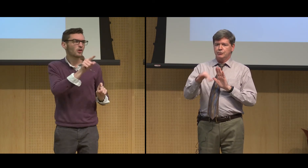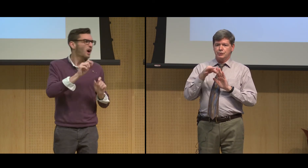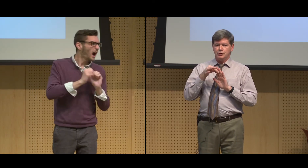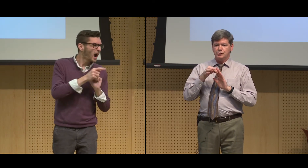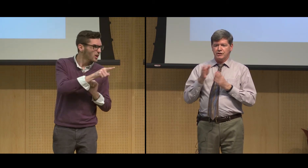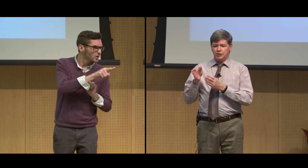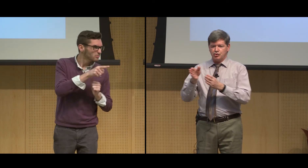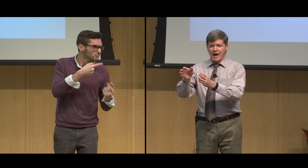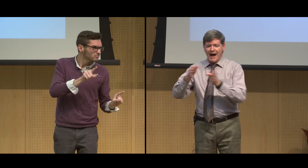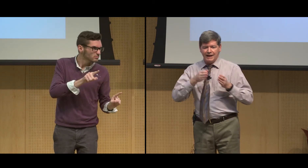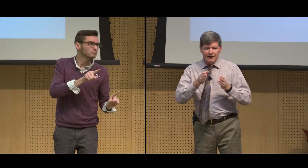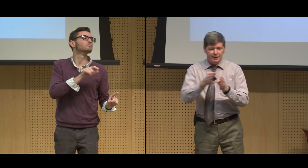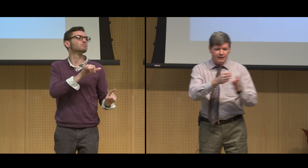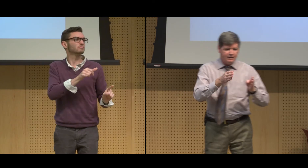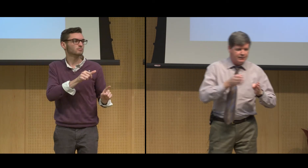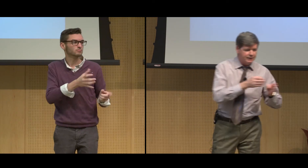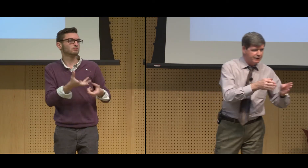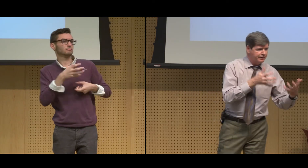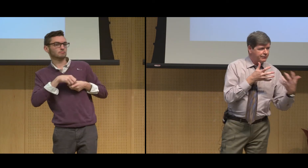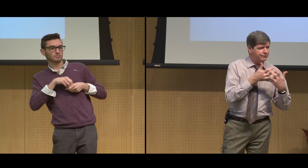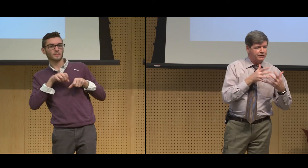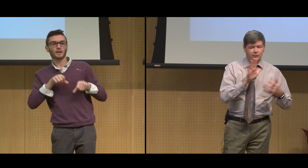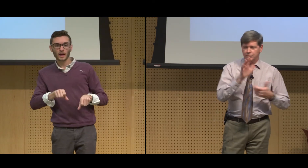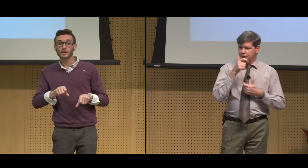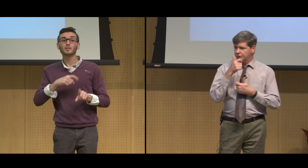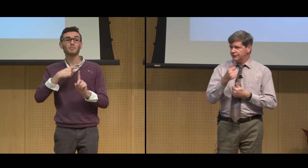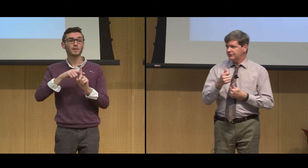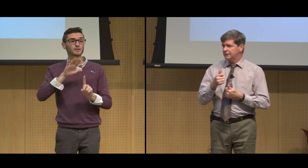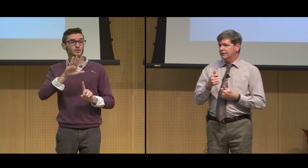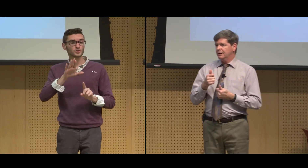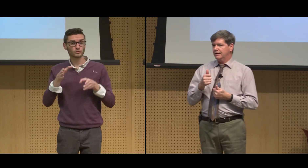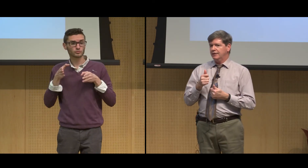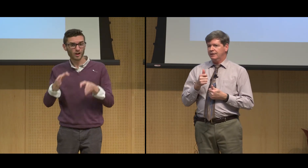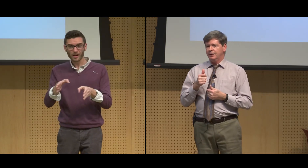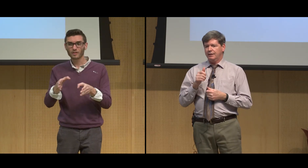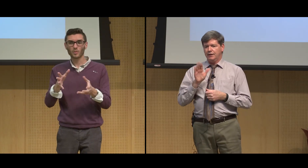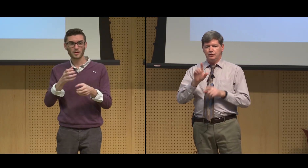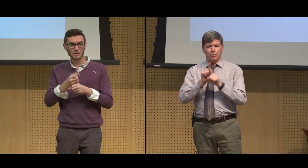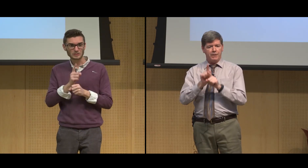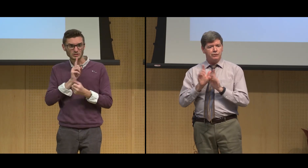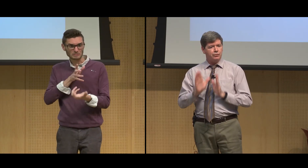but make sure you're-- you know, you're choosing a track that fits your interests,